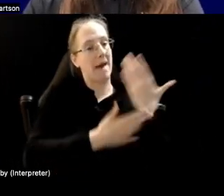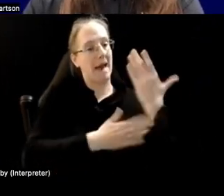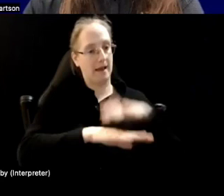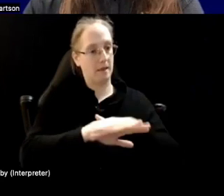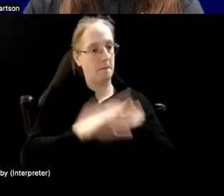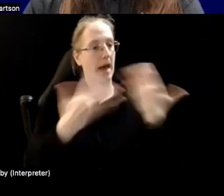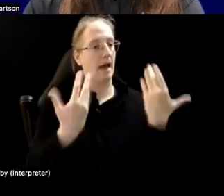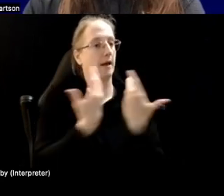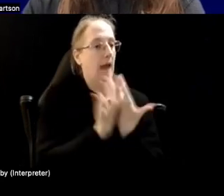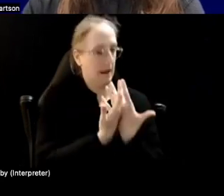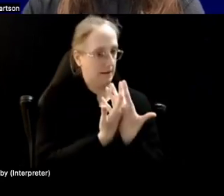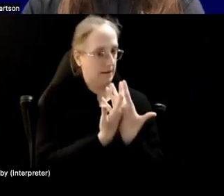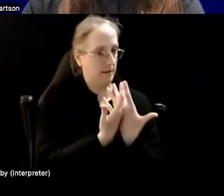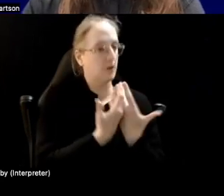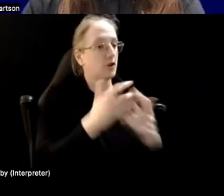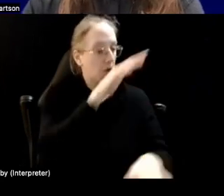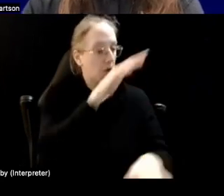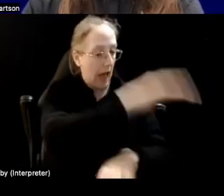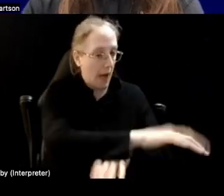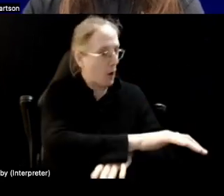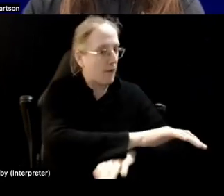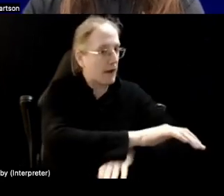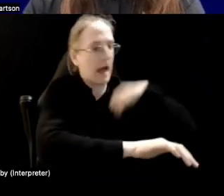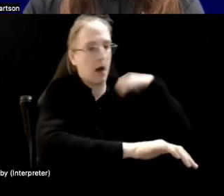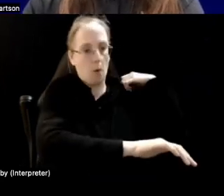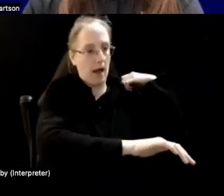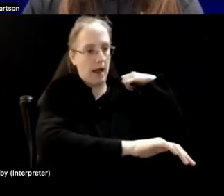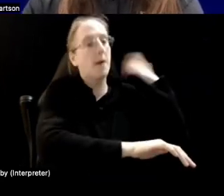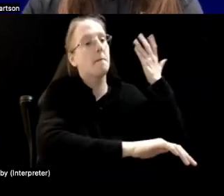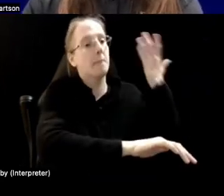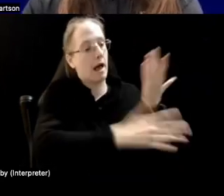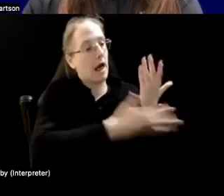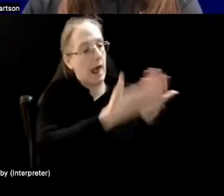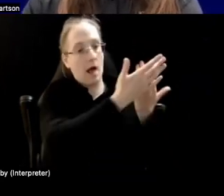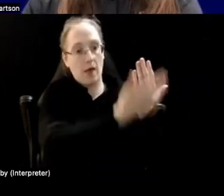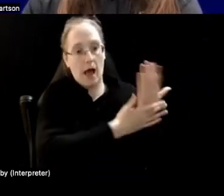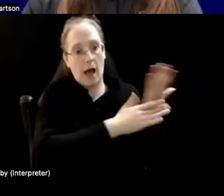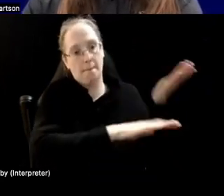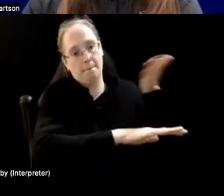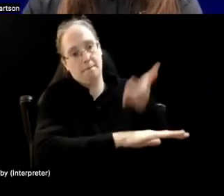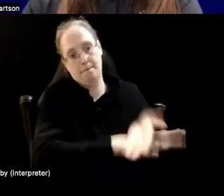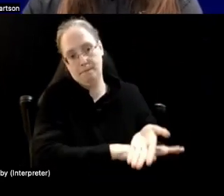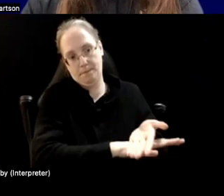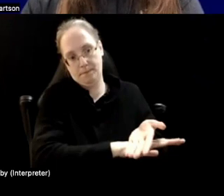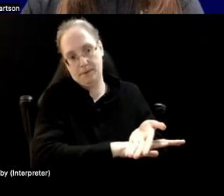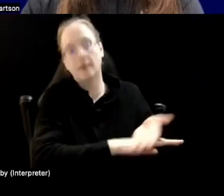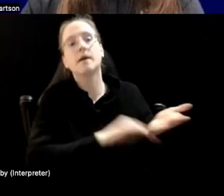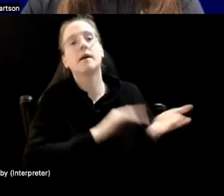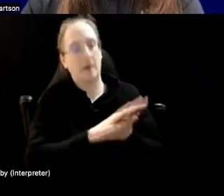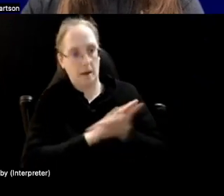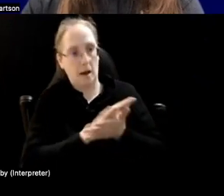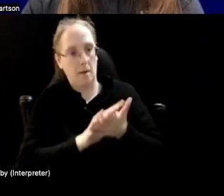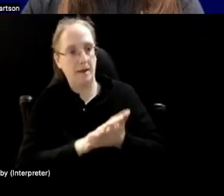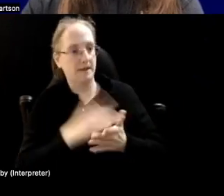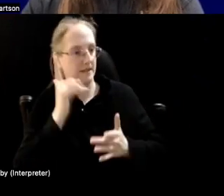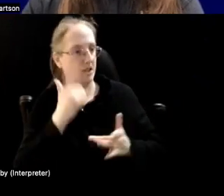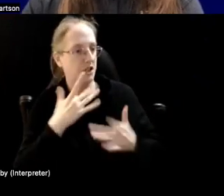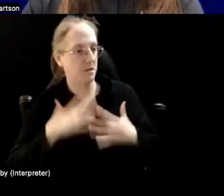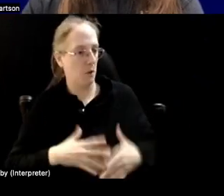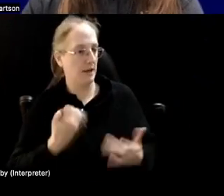back to back, and the forearm of the teacher is still in contact with the body and the